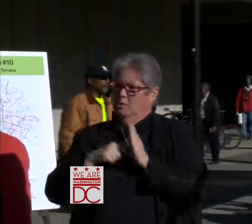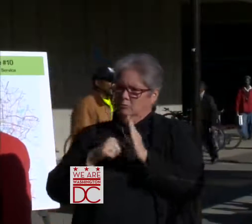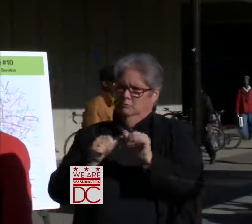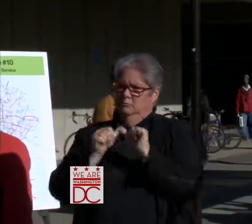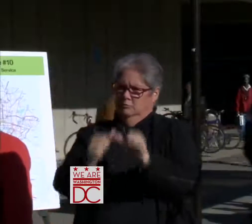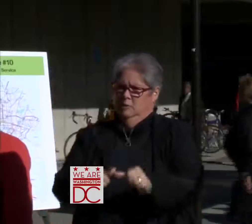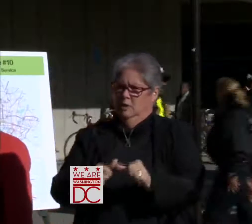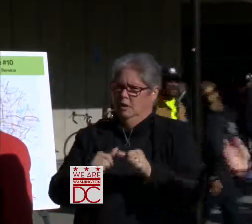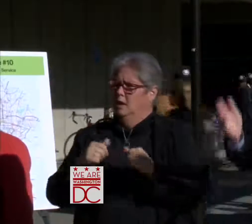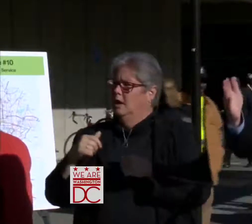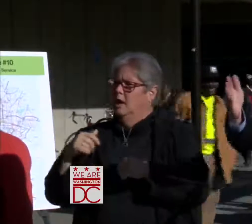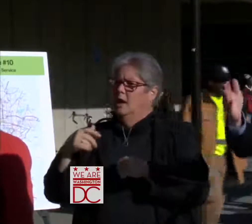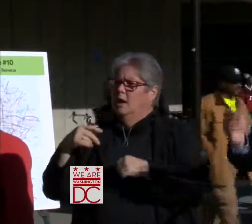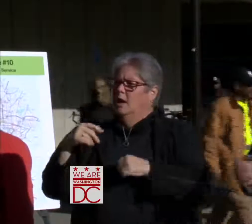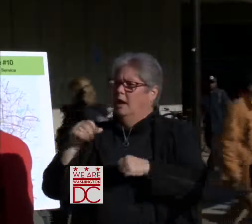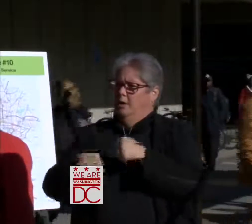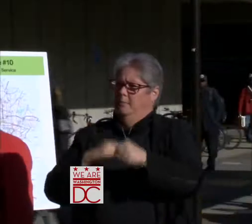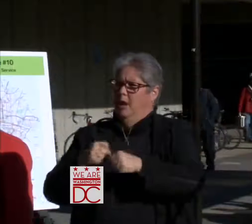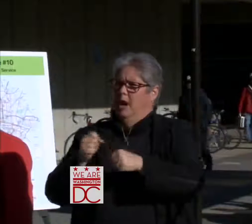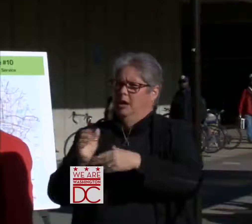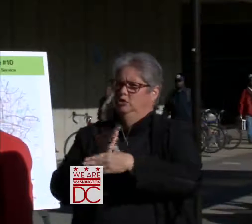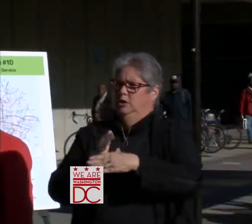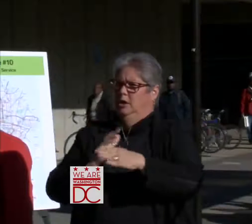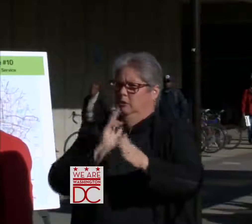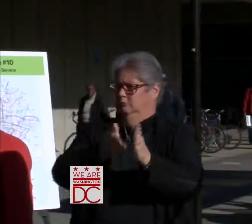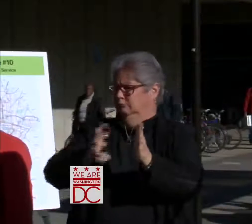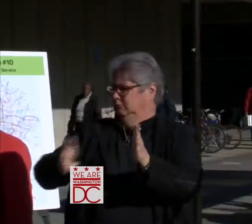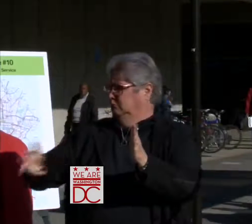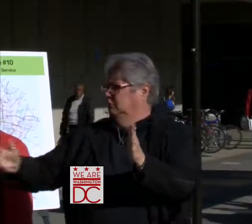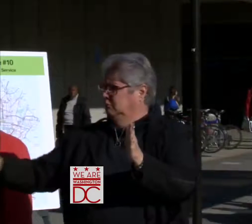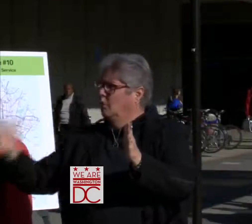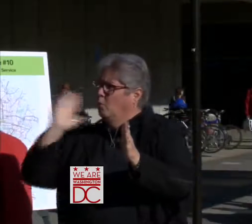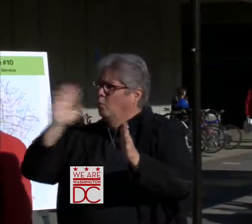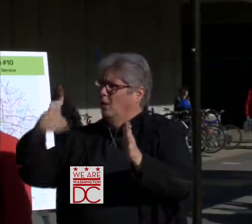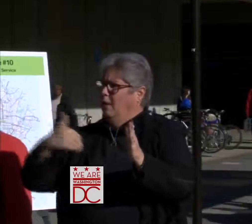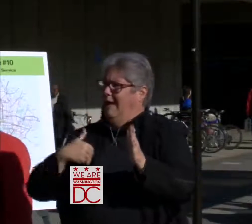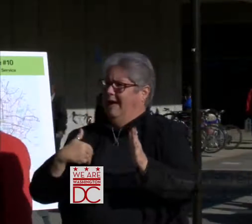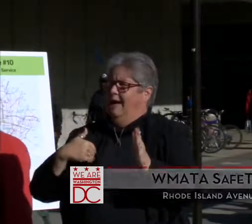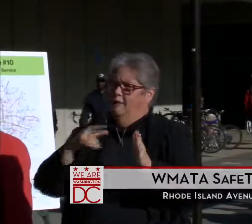BIKESHARE CORRAL AT THE END OF THE MET BRANCH TRAIL HERE AT UNION STATION.